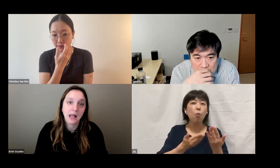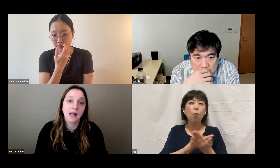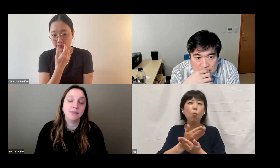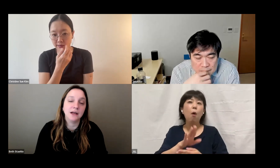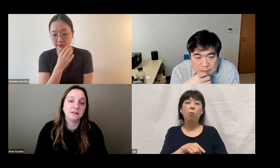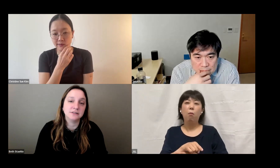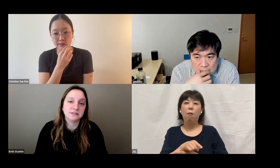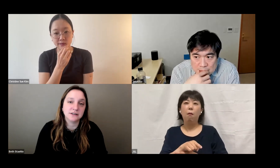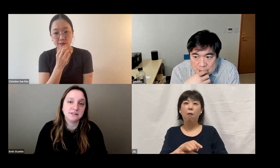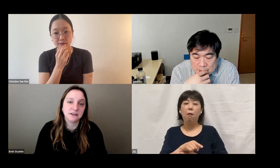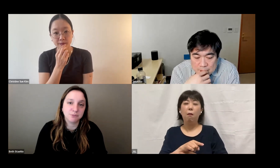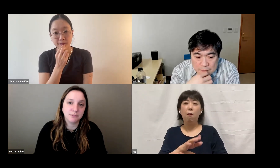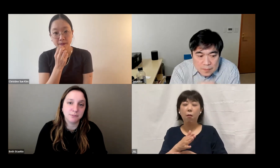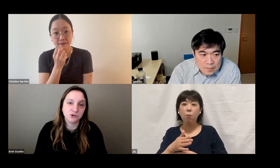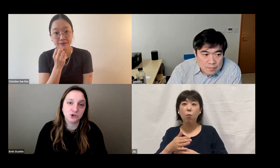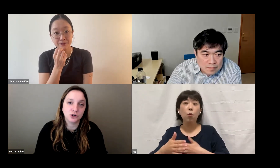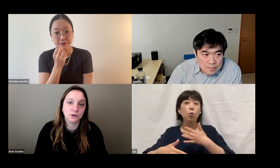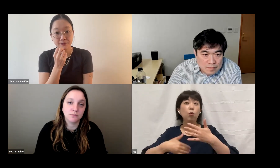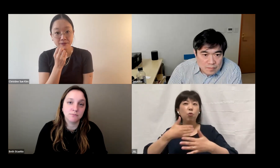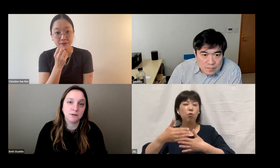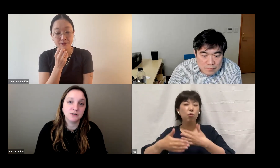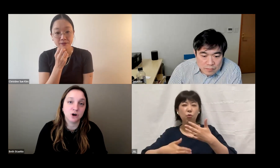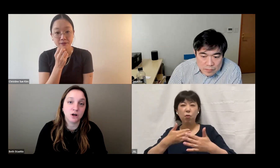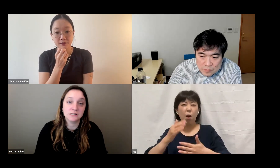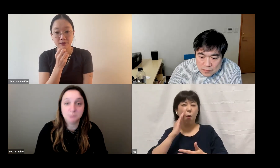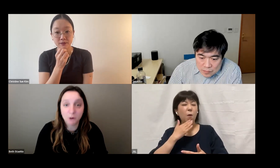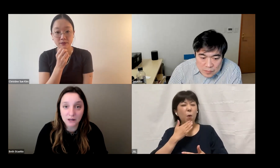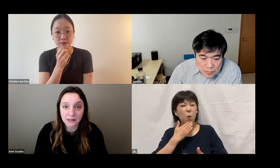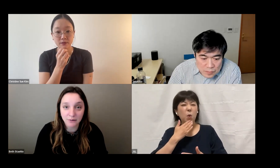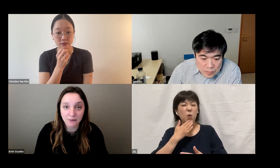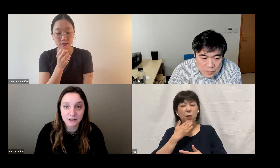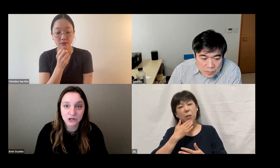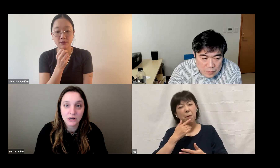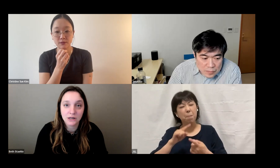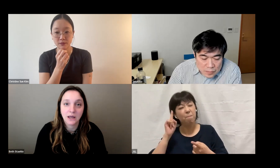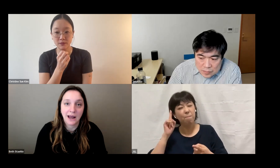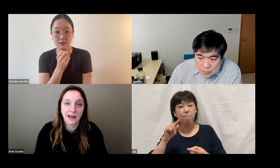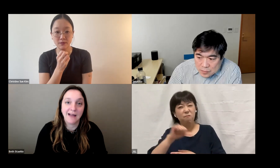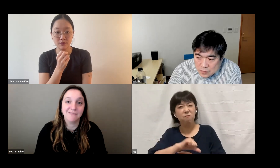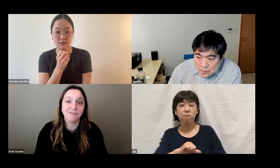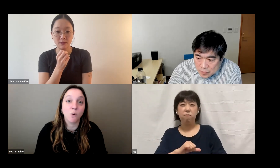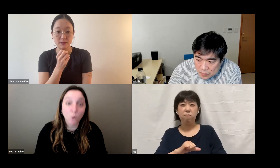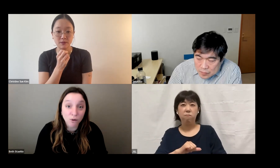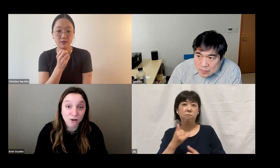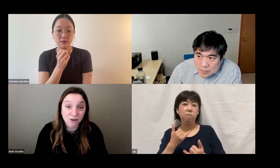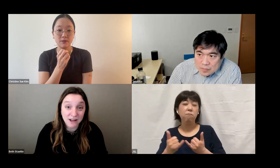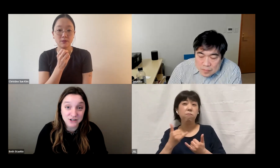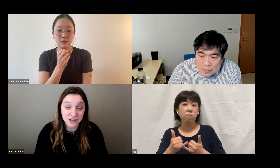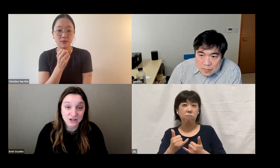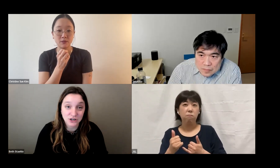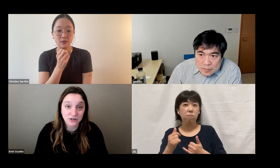and that instead deaf people should be taught spoken language and have oral education